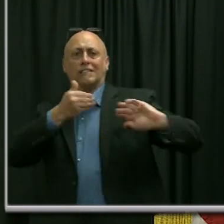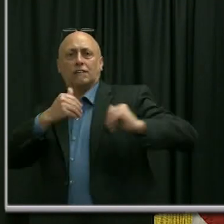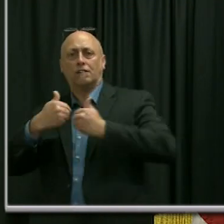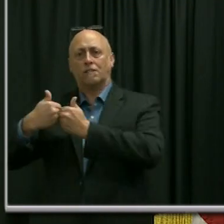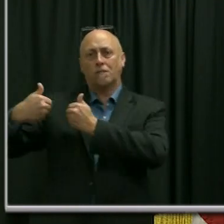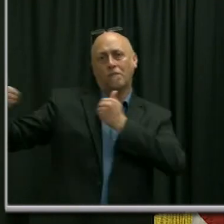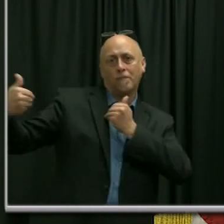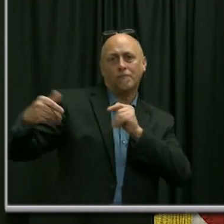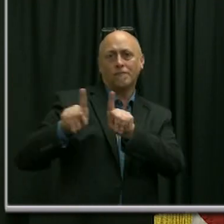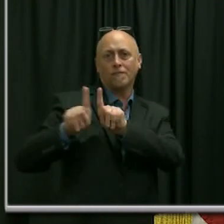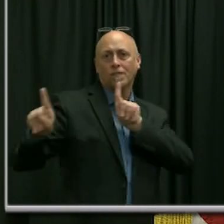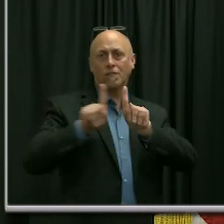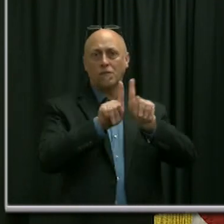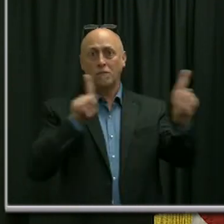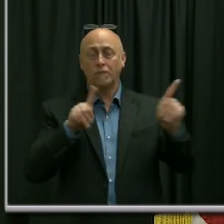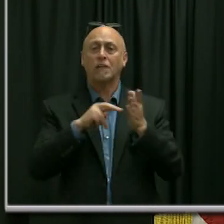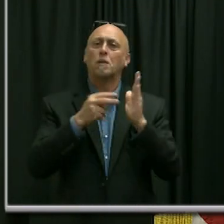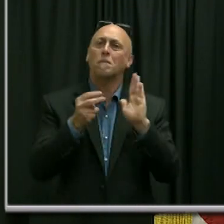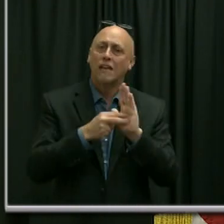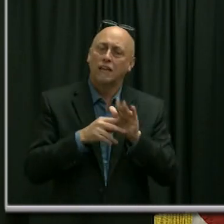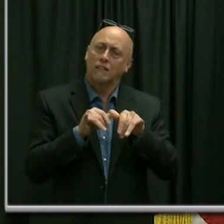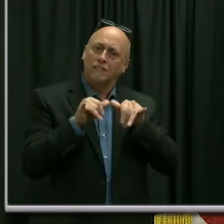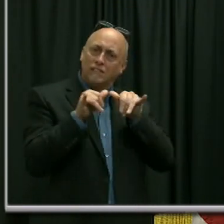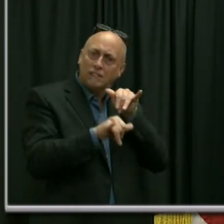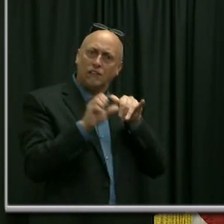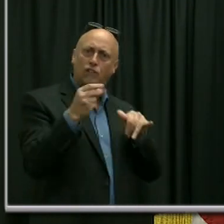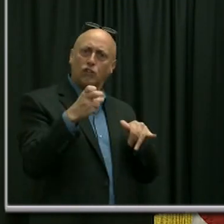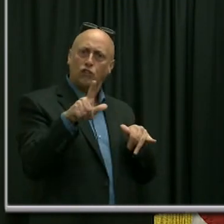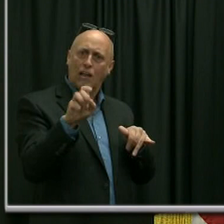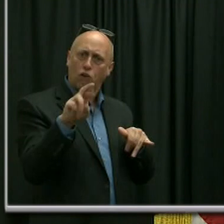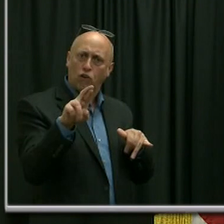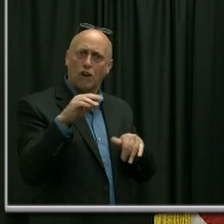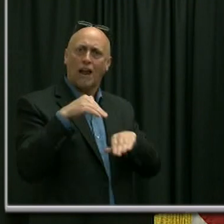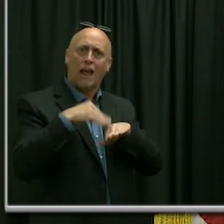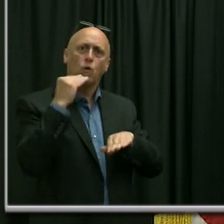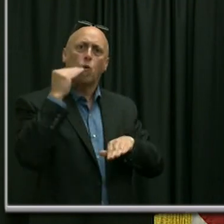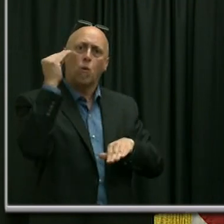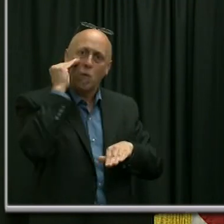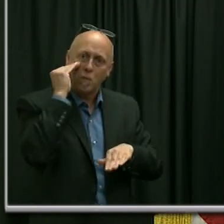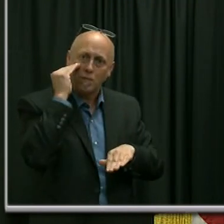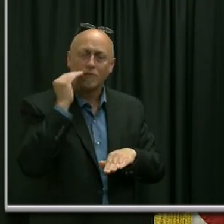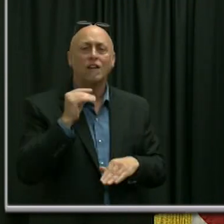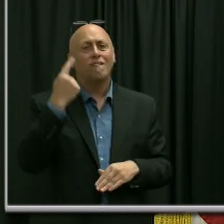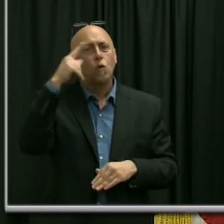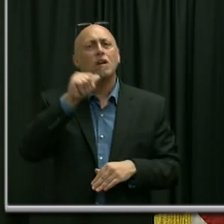SOCIAL DISTANCING. THAT INCLUDES SHELTERING AT HOME FOR